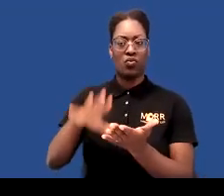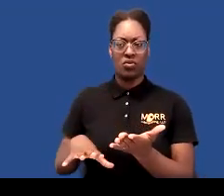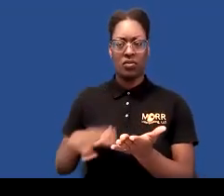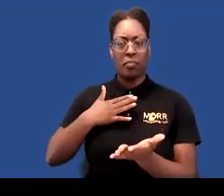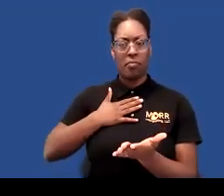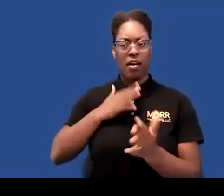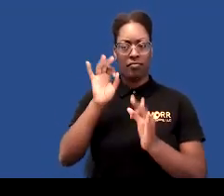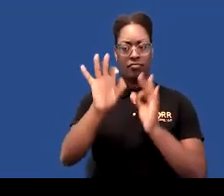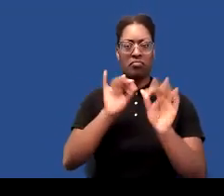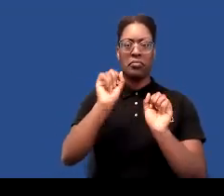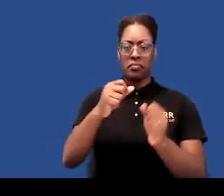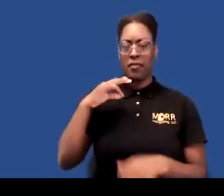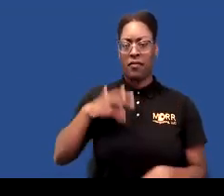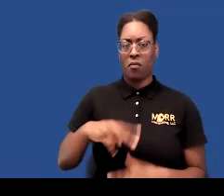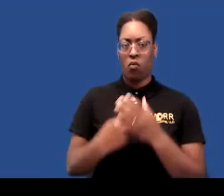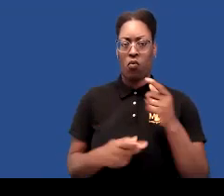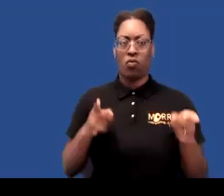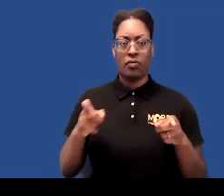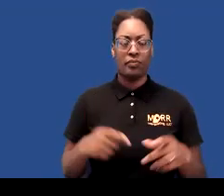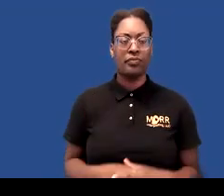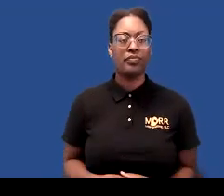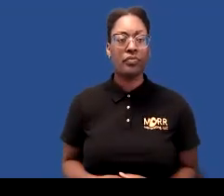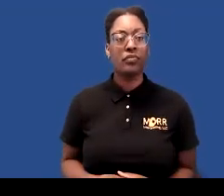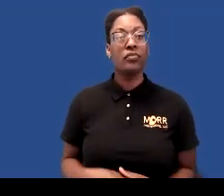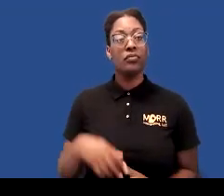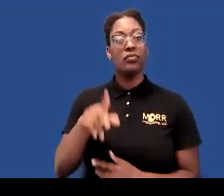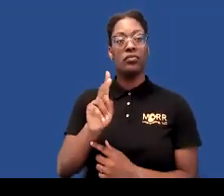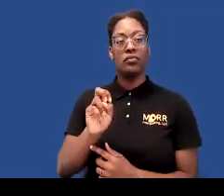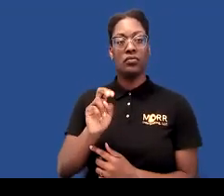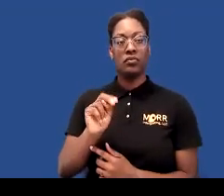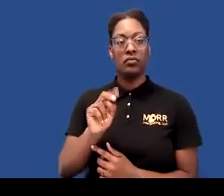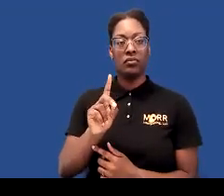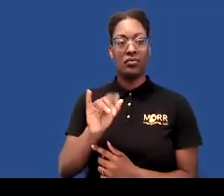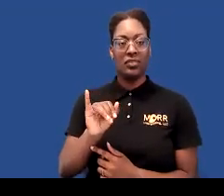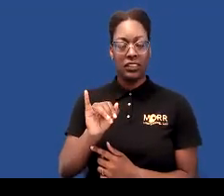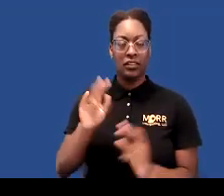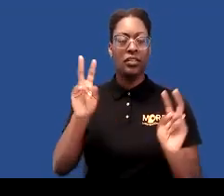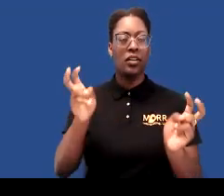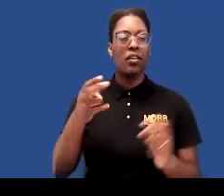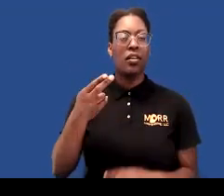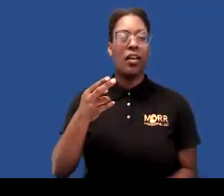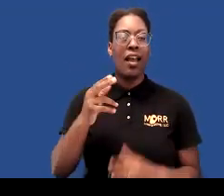For antiracism, I turn to Kendi s How to be an Antiracist. I want to take a couple of seconds to read through this with you: